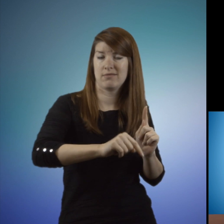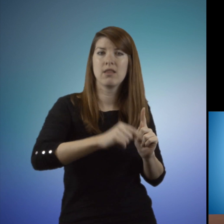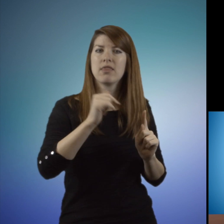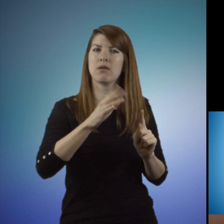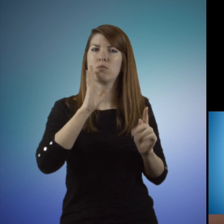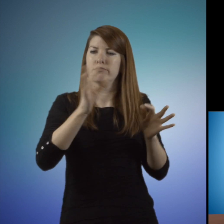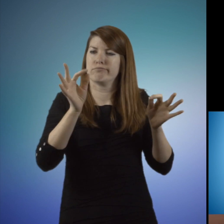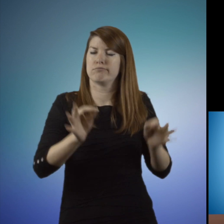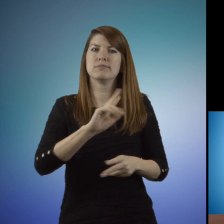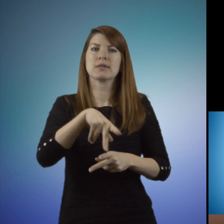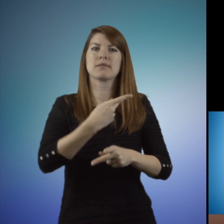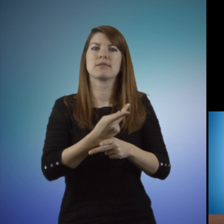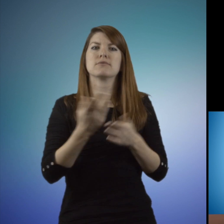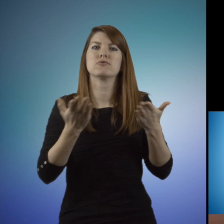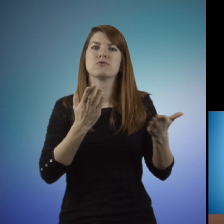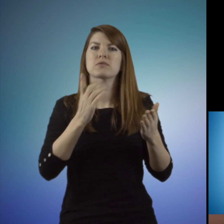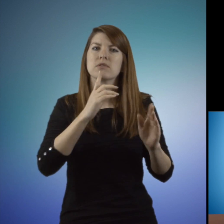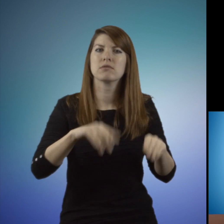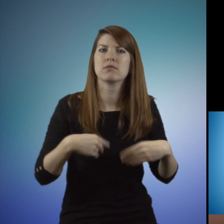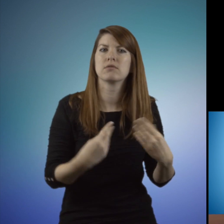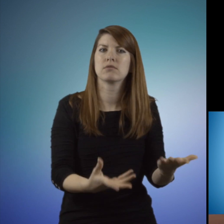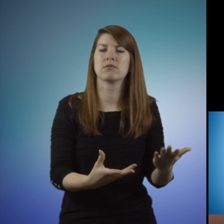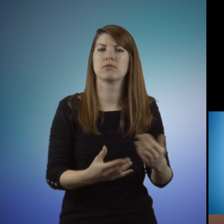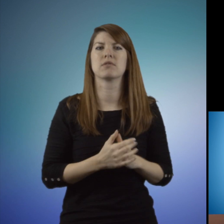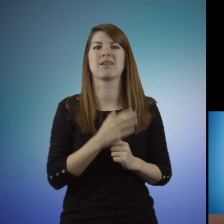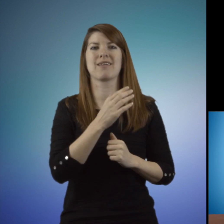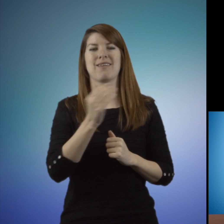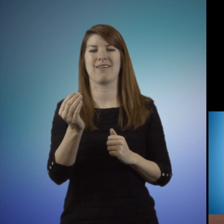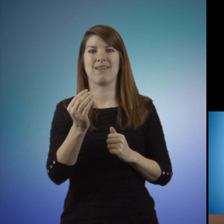of services that they receive and complement the other assessments that are being done.